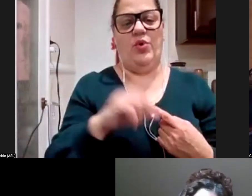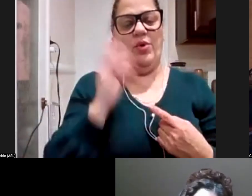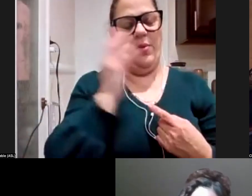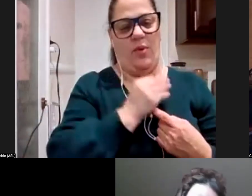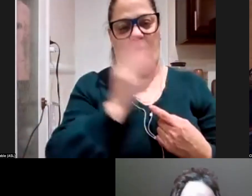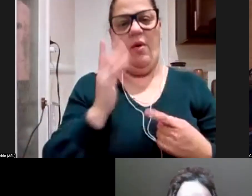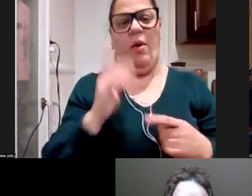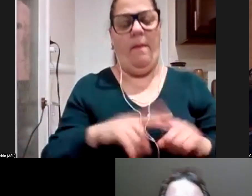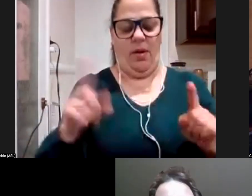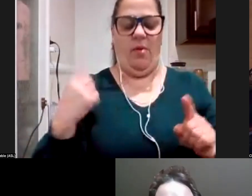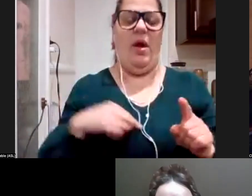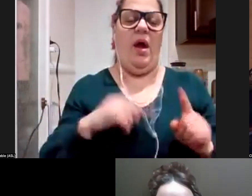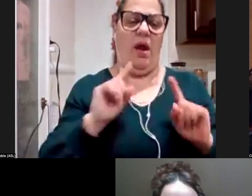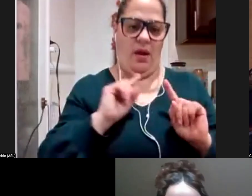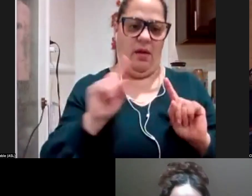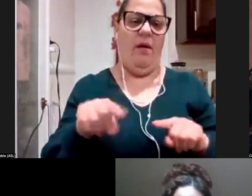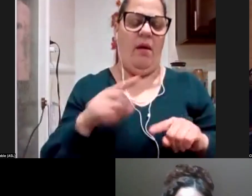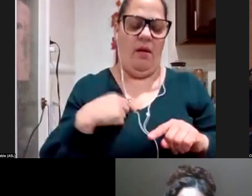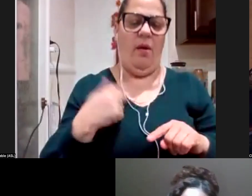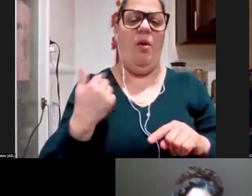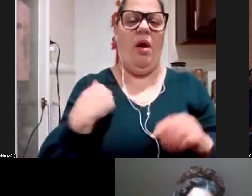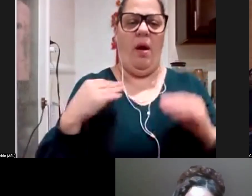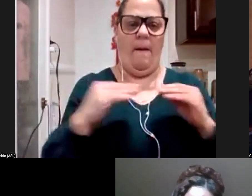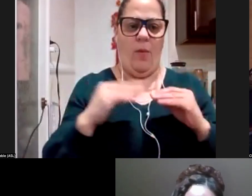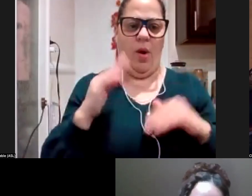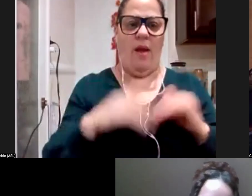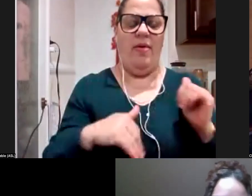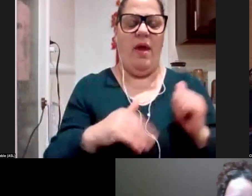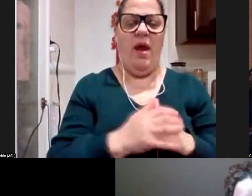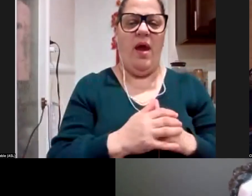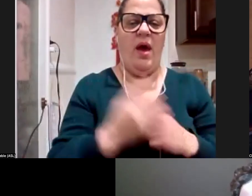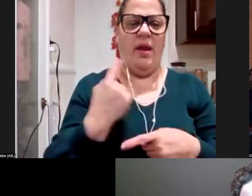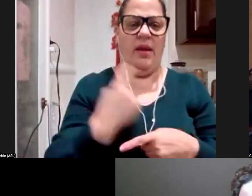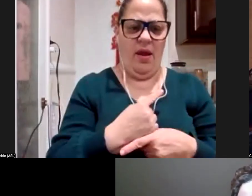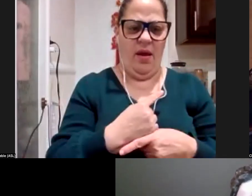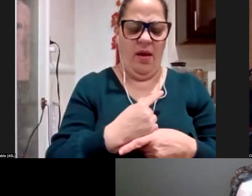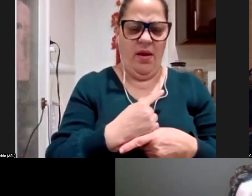you know, when I come, I want to spend more than than a a day and then leave. Um,